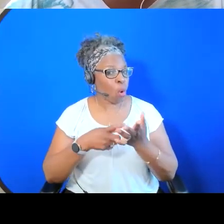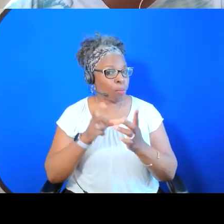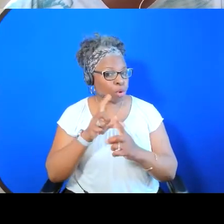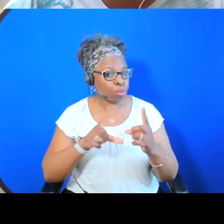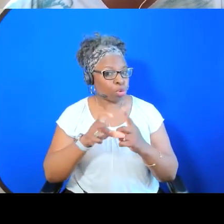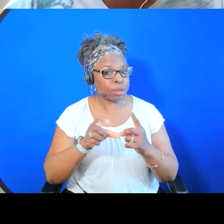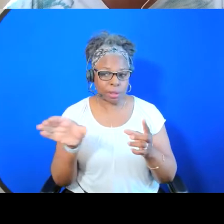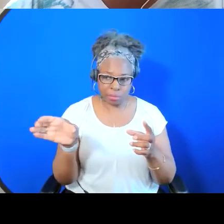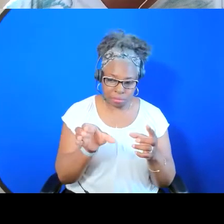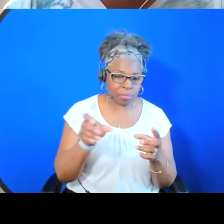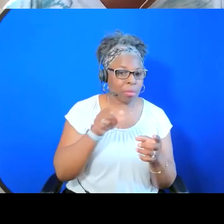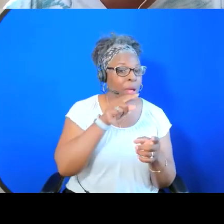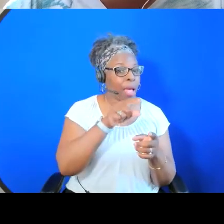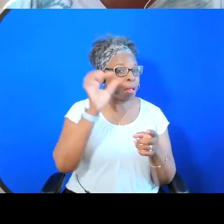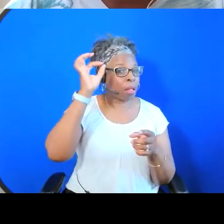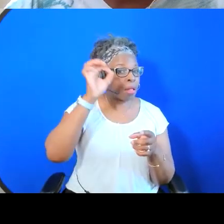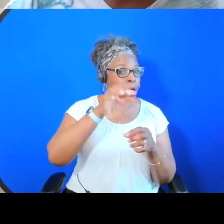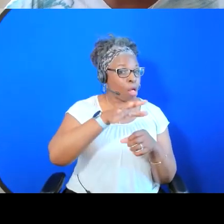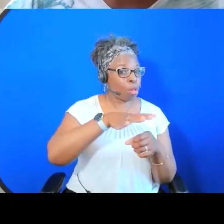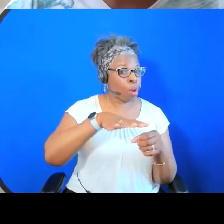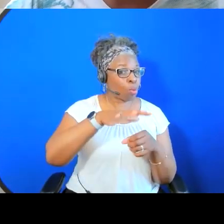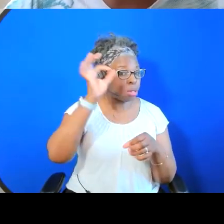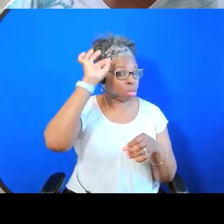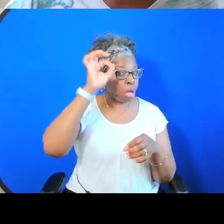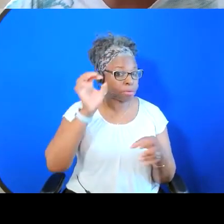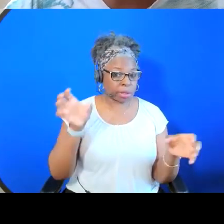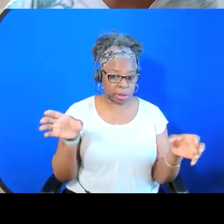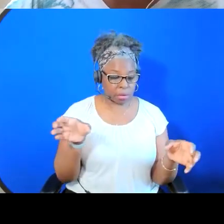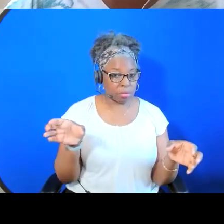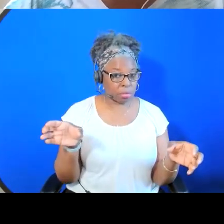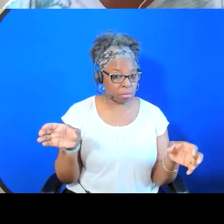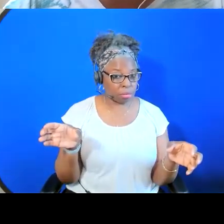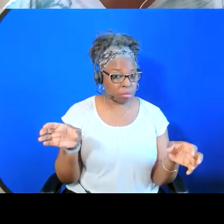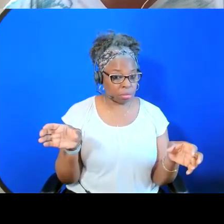of the local authorities in Poland. And, and we use gallery space as this